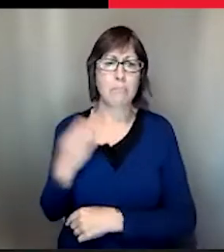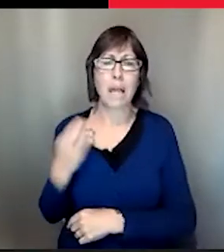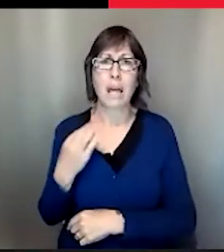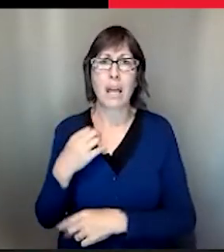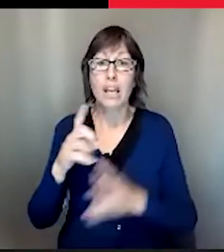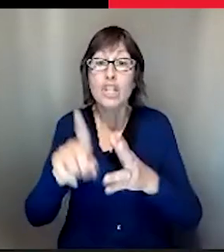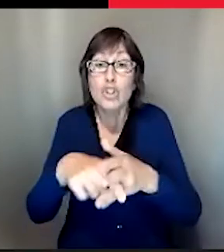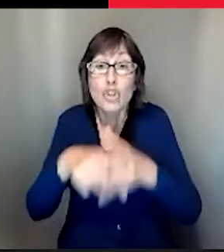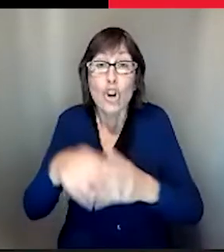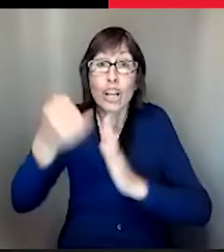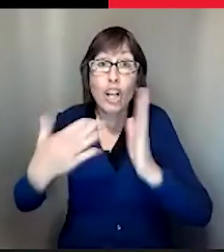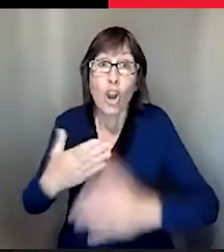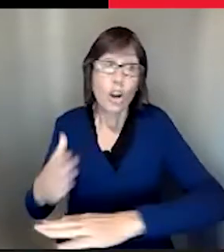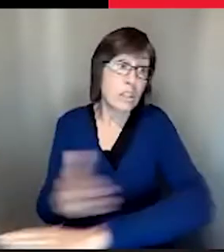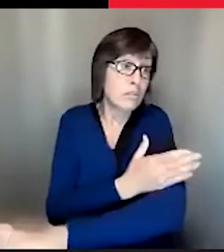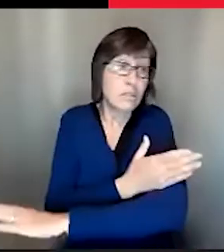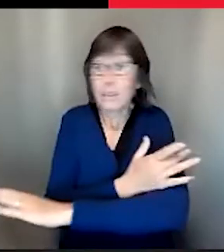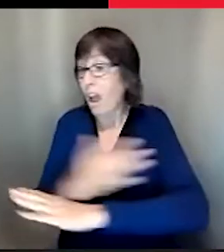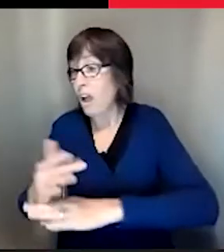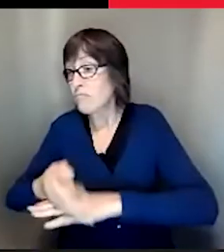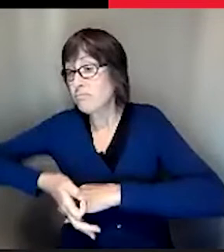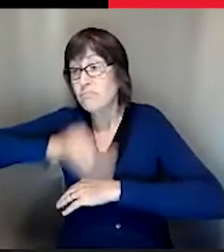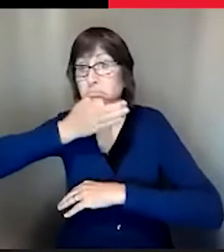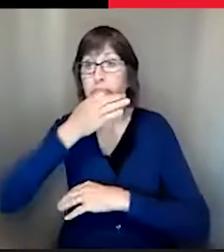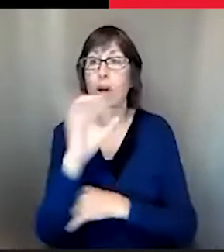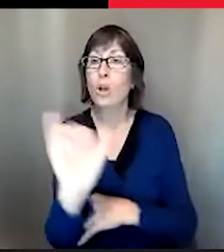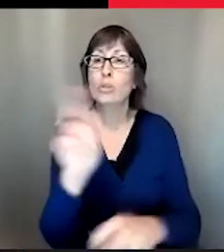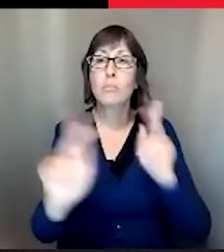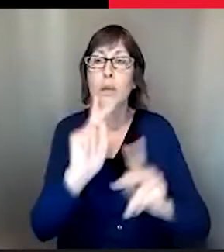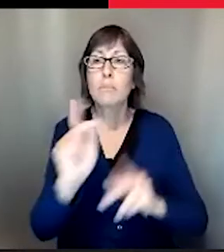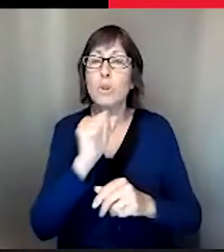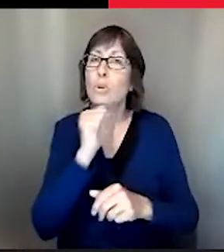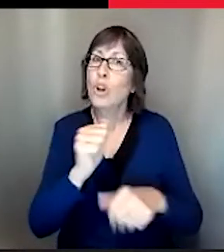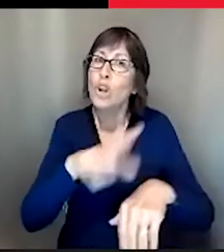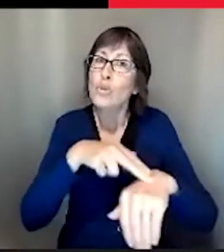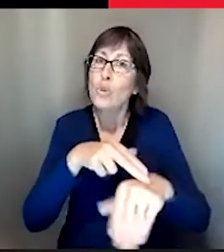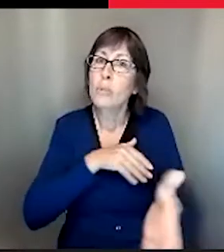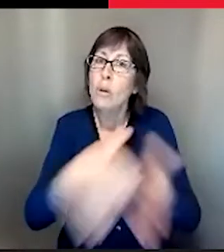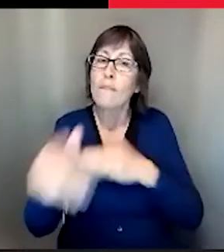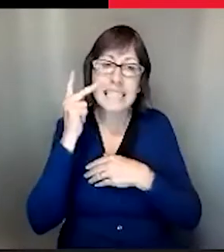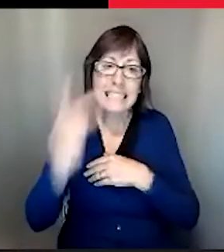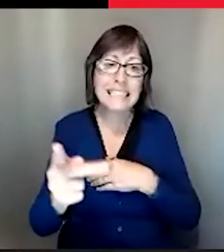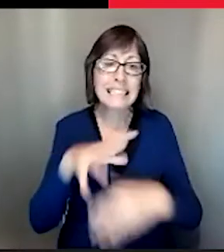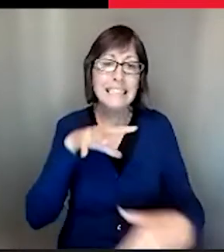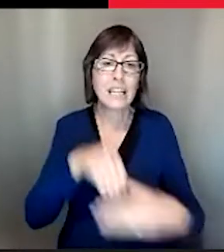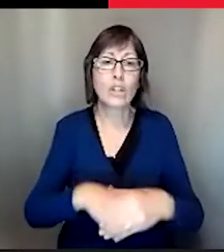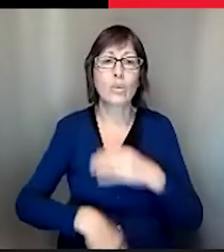typically underrepresented, including IBPOC (Indigenous, Black and People of Colour),